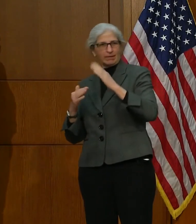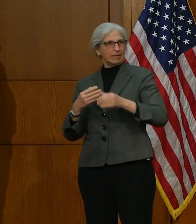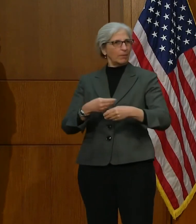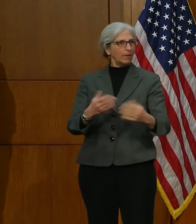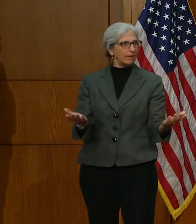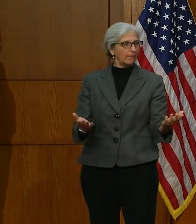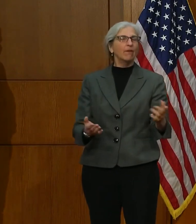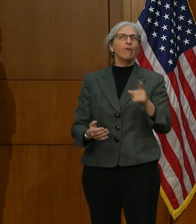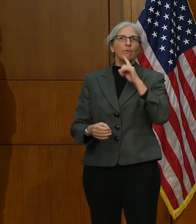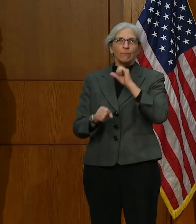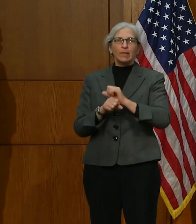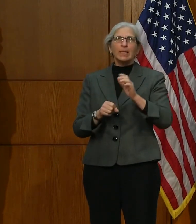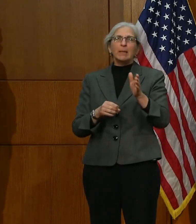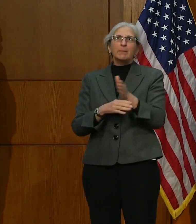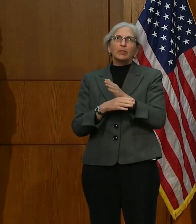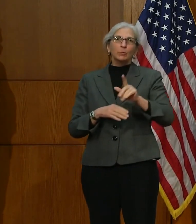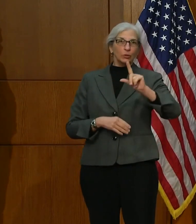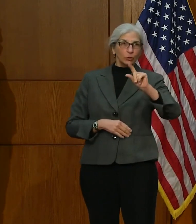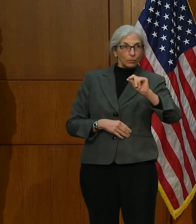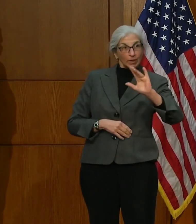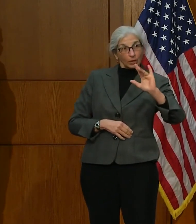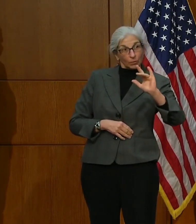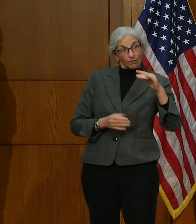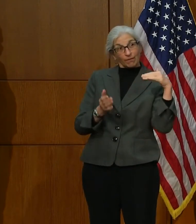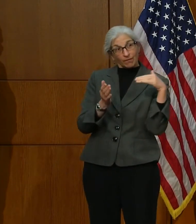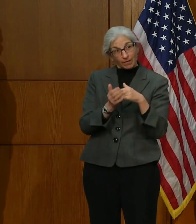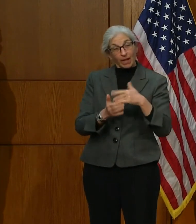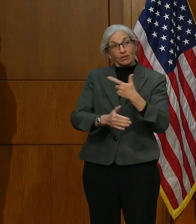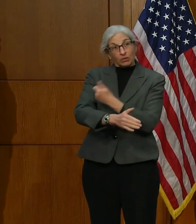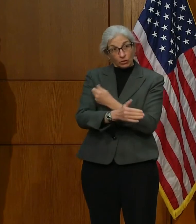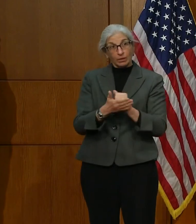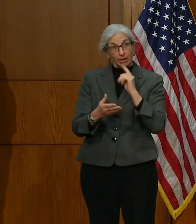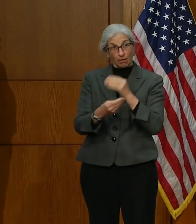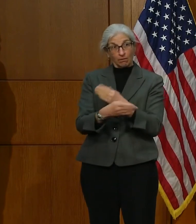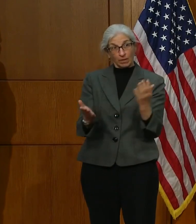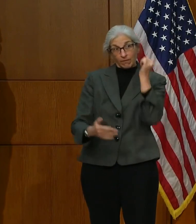EVERY SINGLE DAY WHAT YOU'LL SEE OVER THE LAST THREE DAYS. IN ADDITION TO THE SOMEWHERE BETWEEN 20 AND 25,000 SHOTS